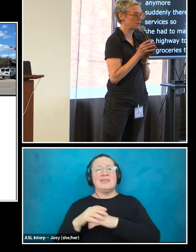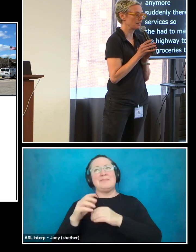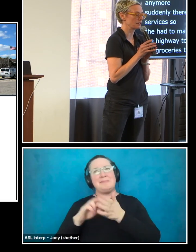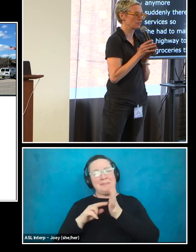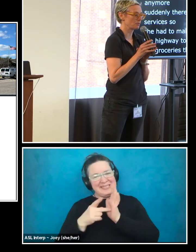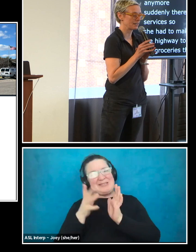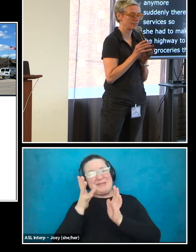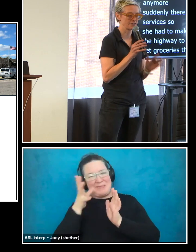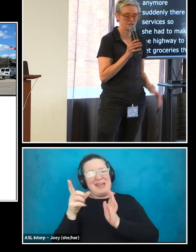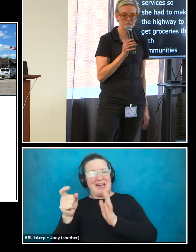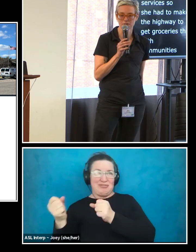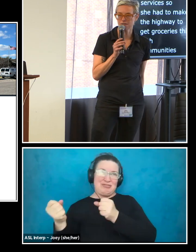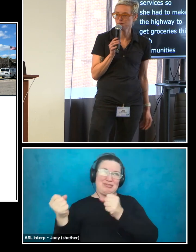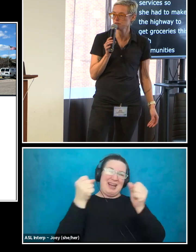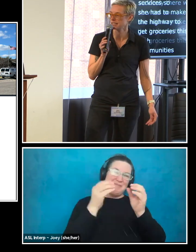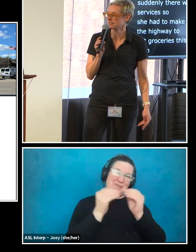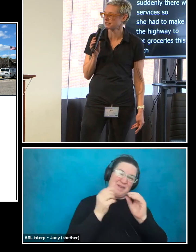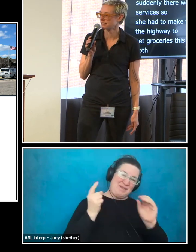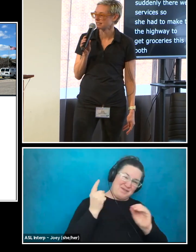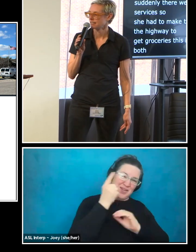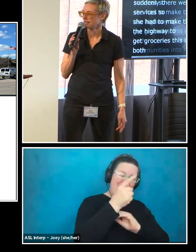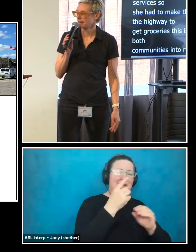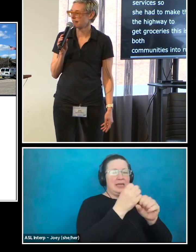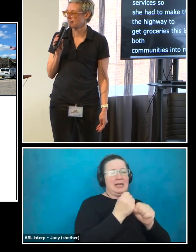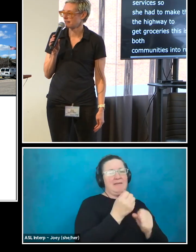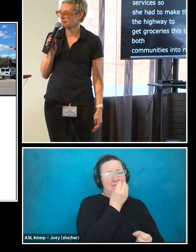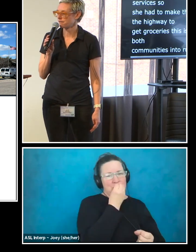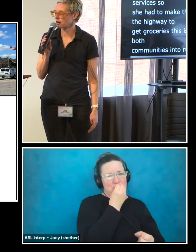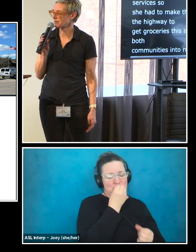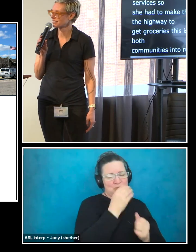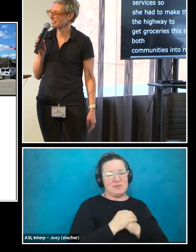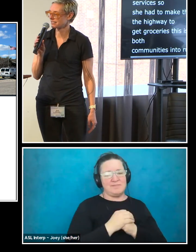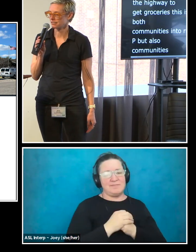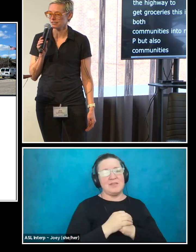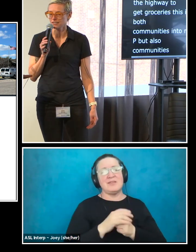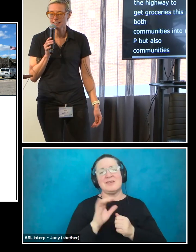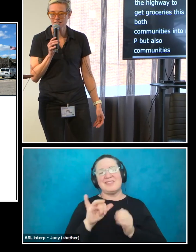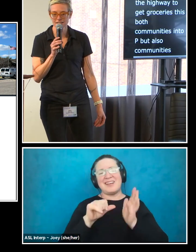communities in urban areas, right? Where we have food deserts and pharmacy deserts and healthcare